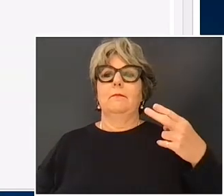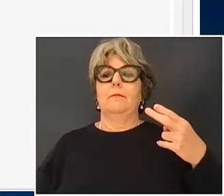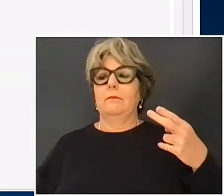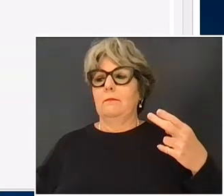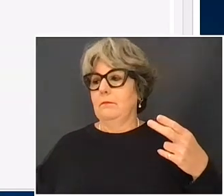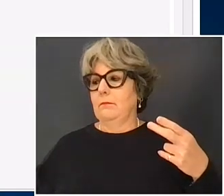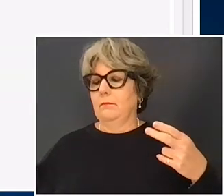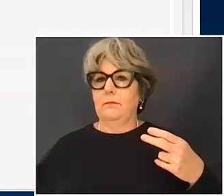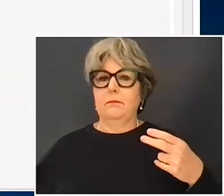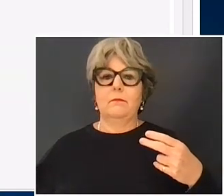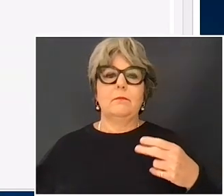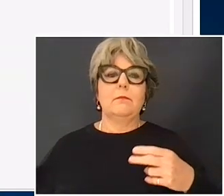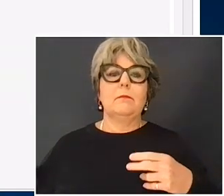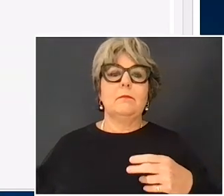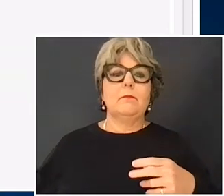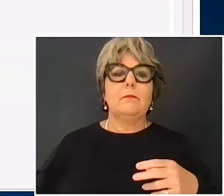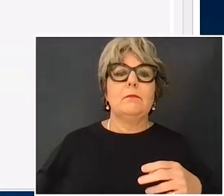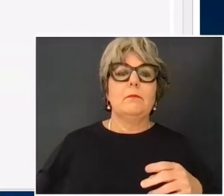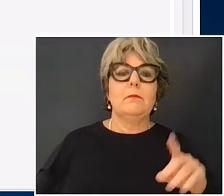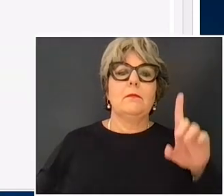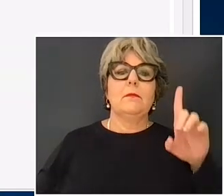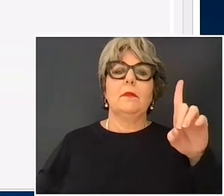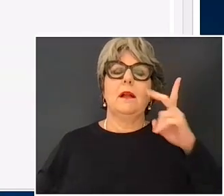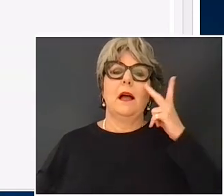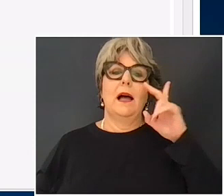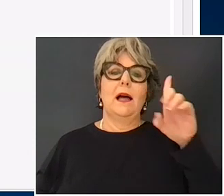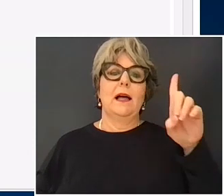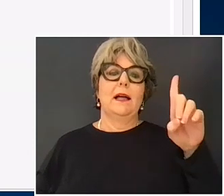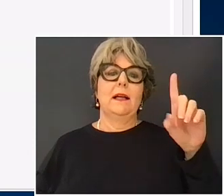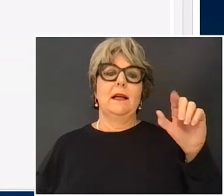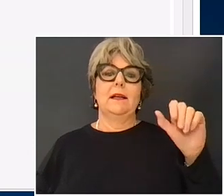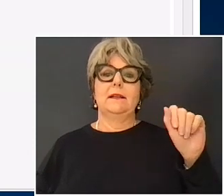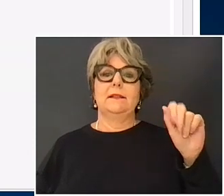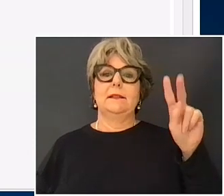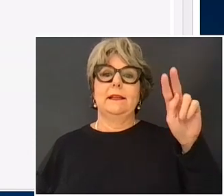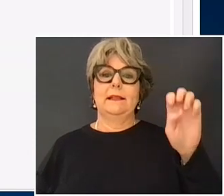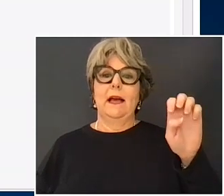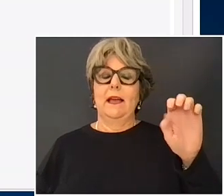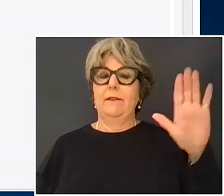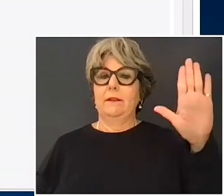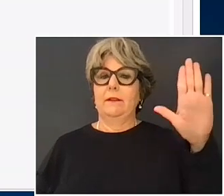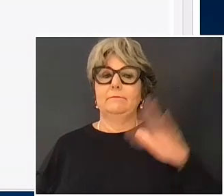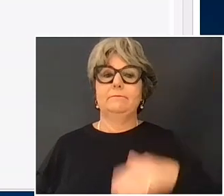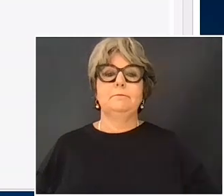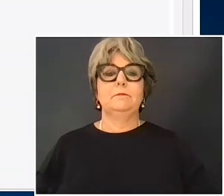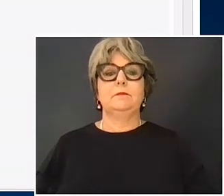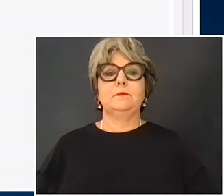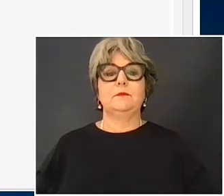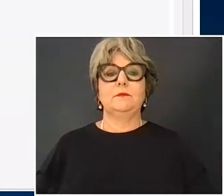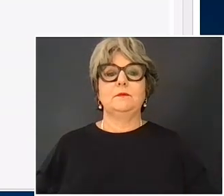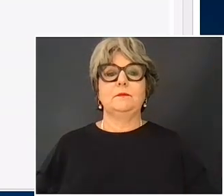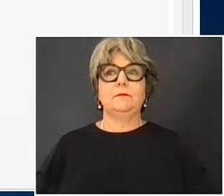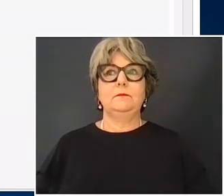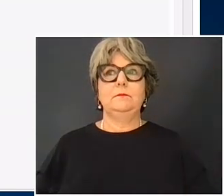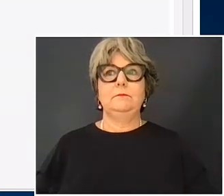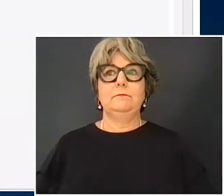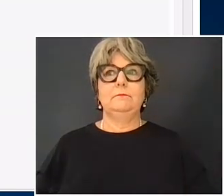wants to weigh in. I see him. Dave, do you want to jump in? Sure. Just briefly.